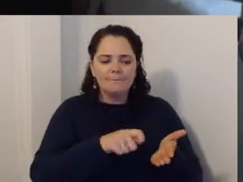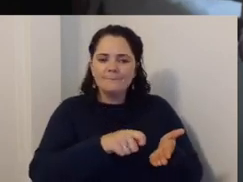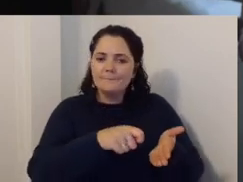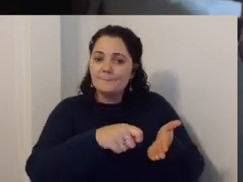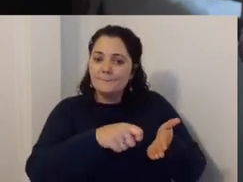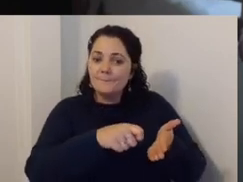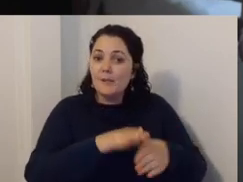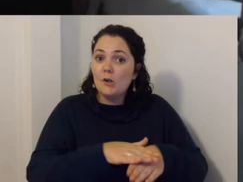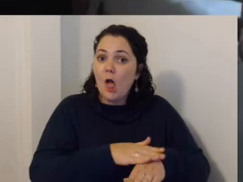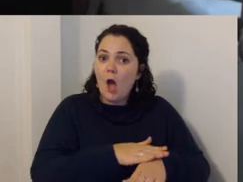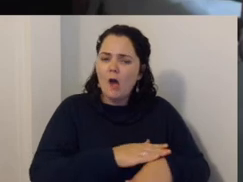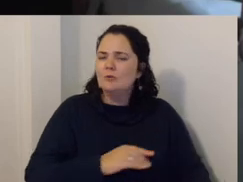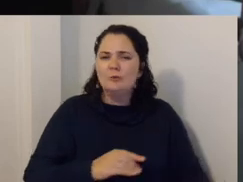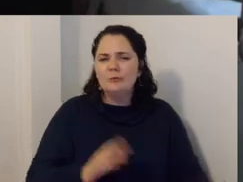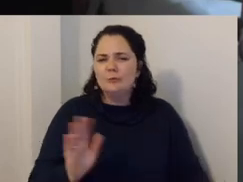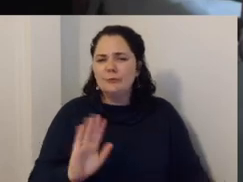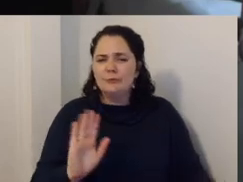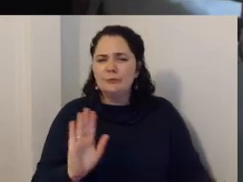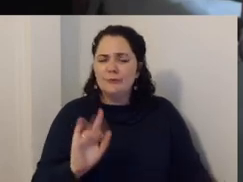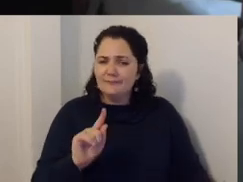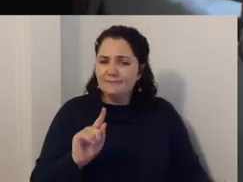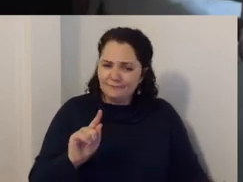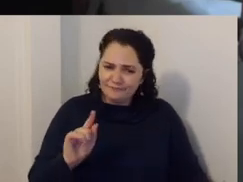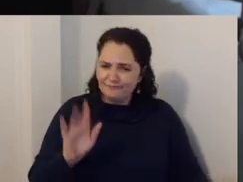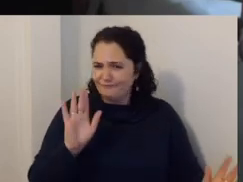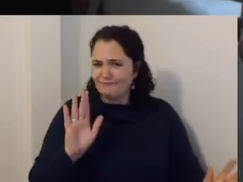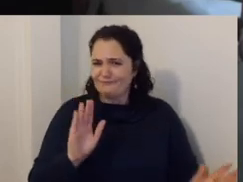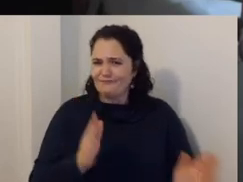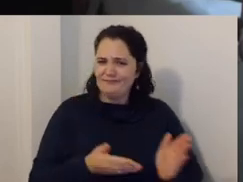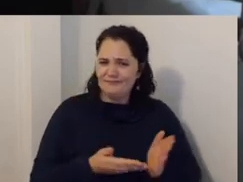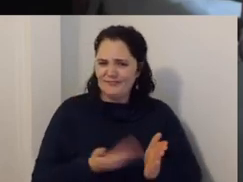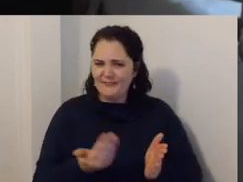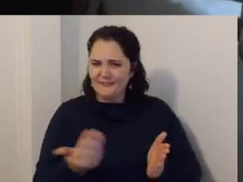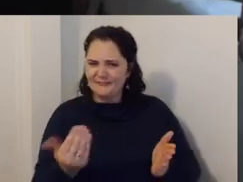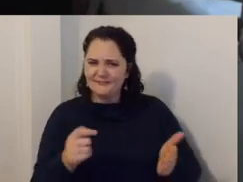um you know too precious about it at first, get in there and really lift some of that graphite